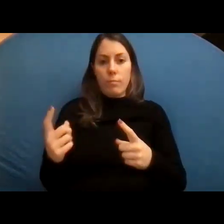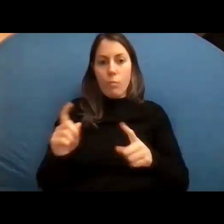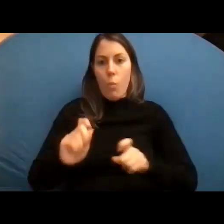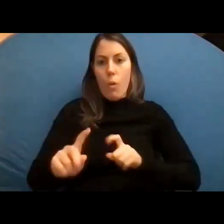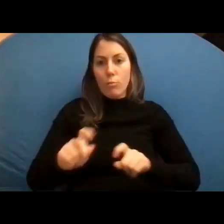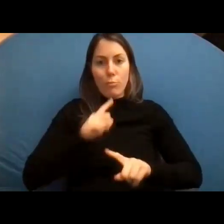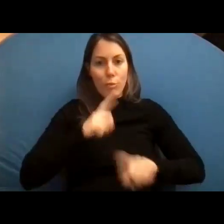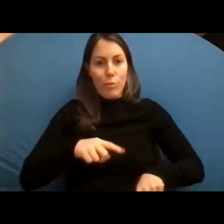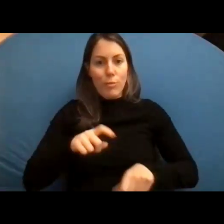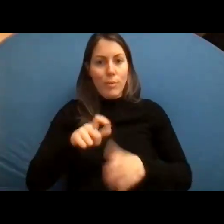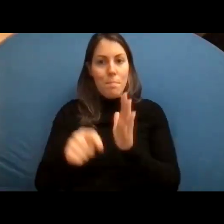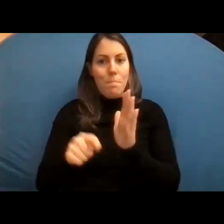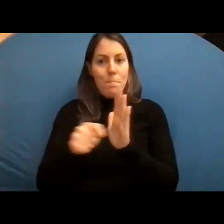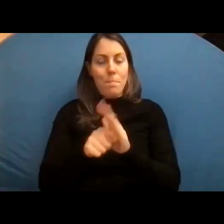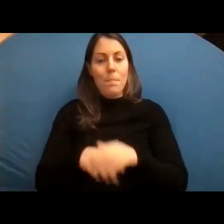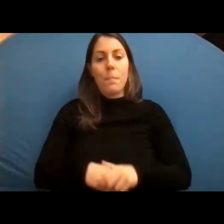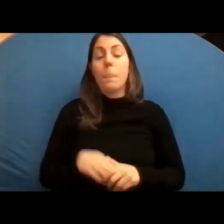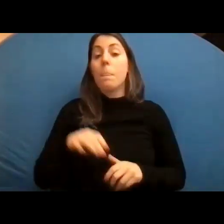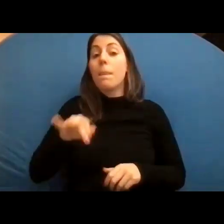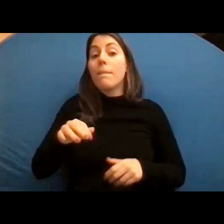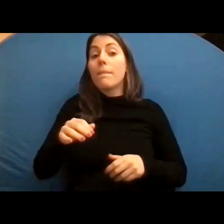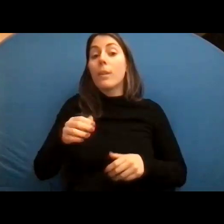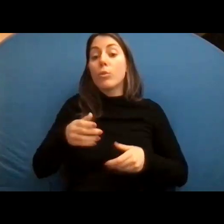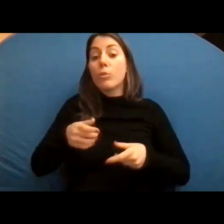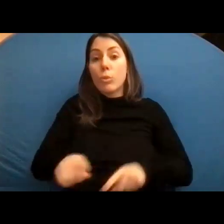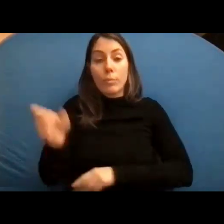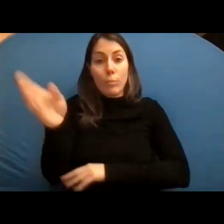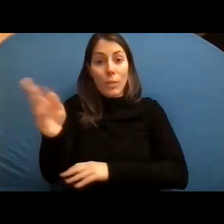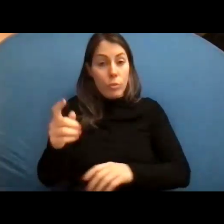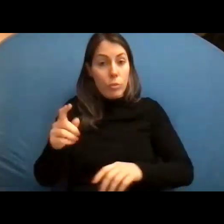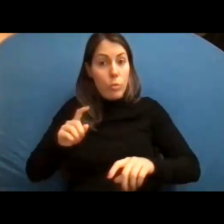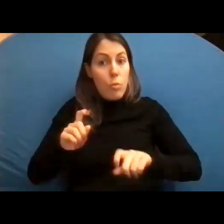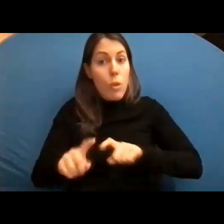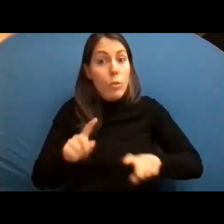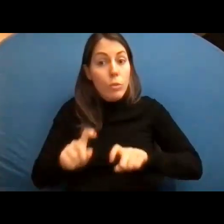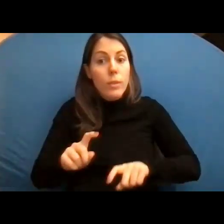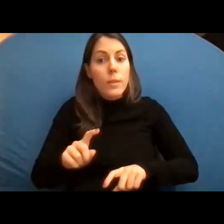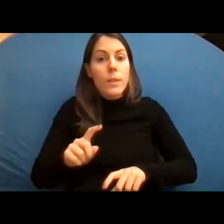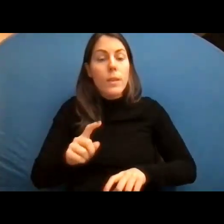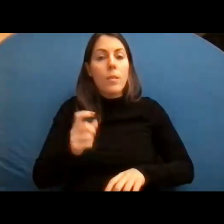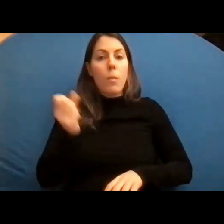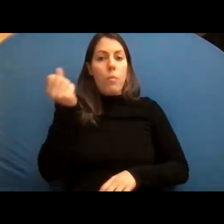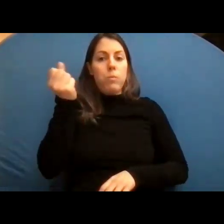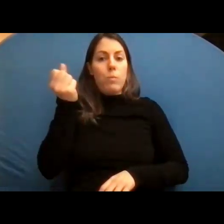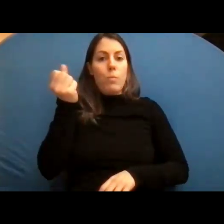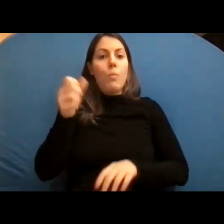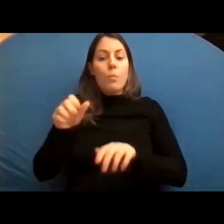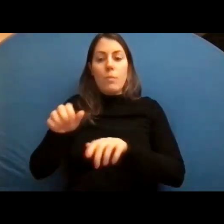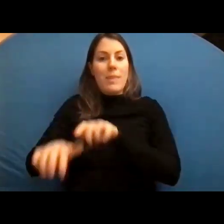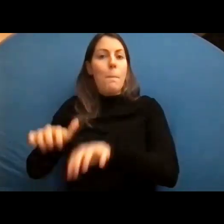answers at the end of the presentation, so if you have questions during the